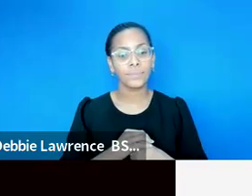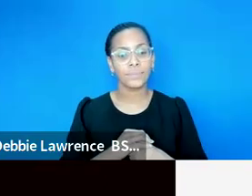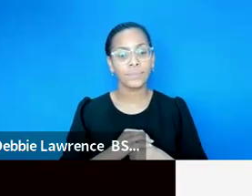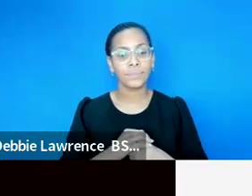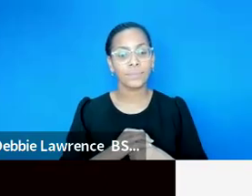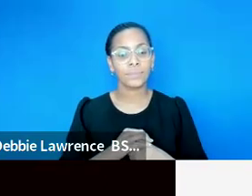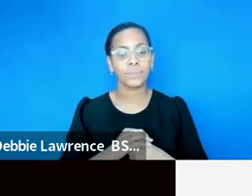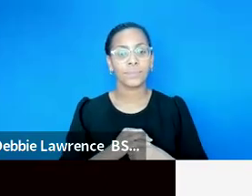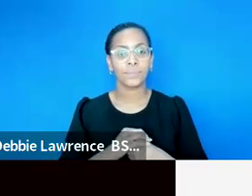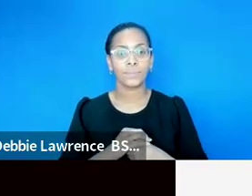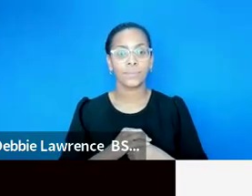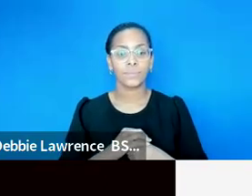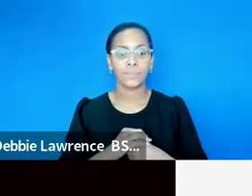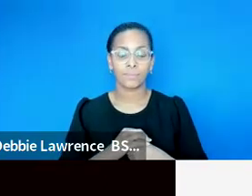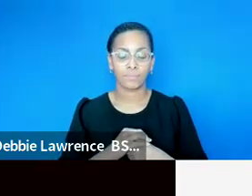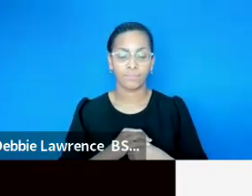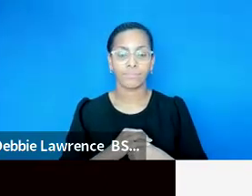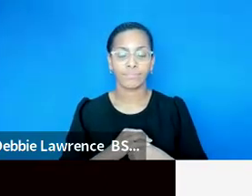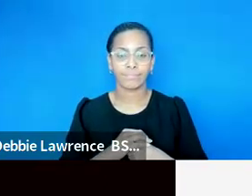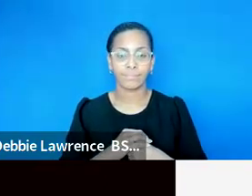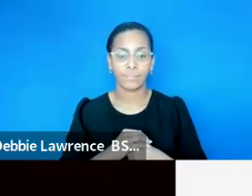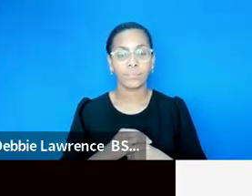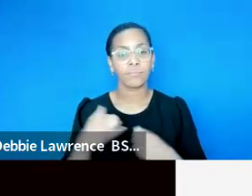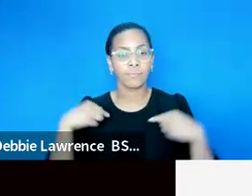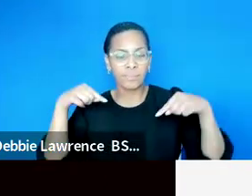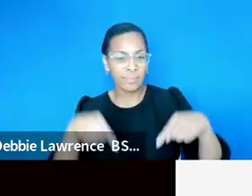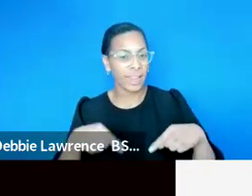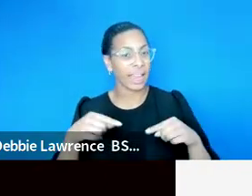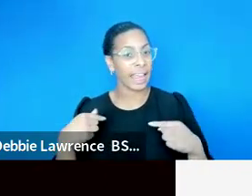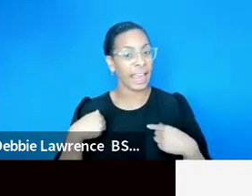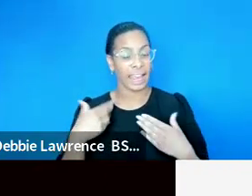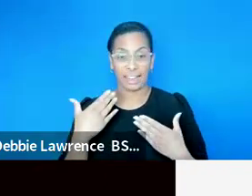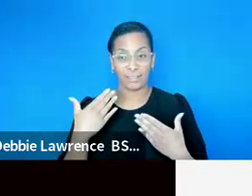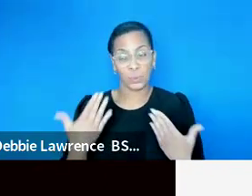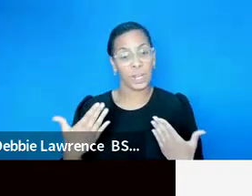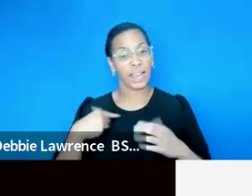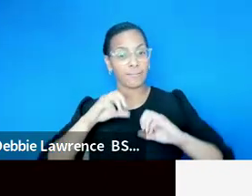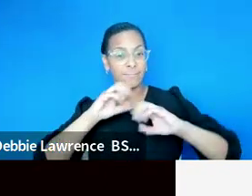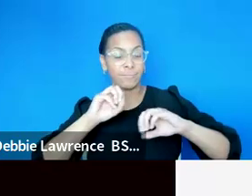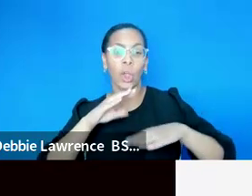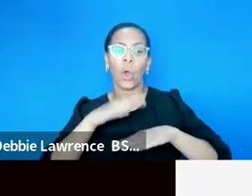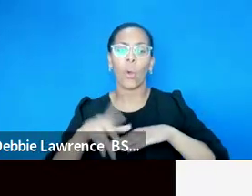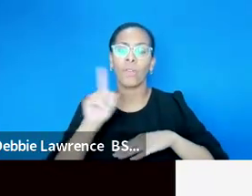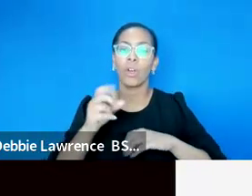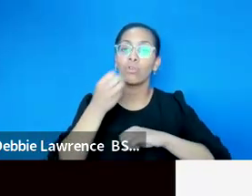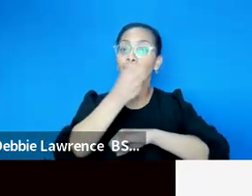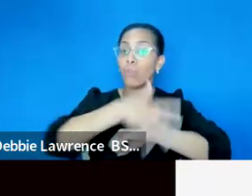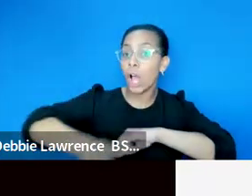Brilliant. So today I'm here to talk to you about grassroots advocacy in a